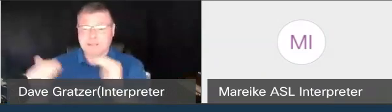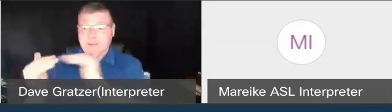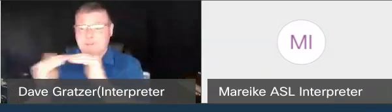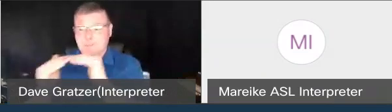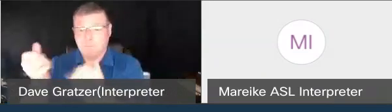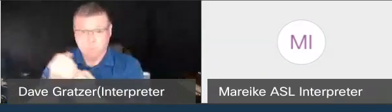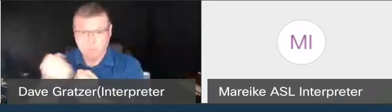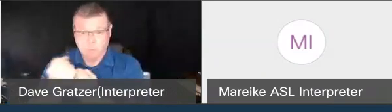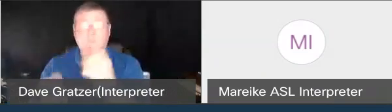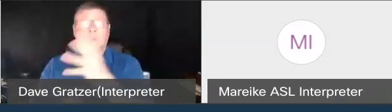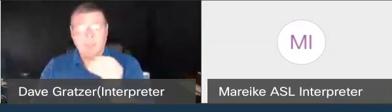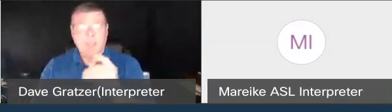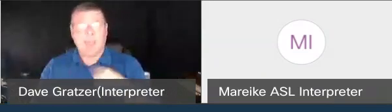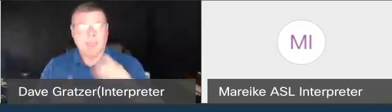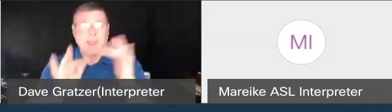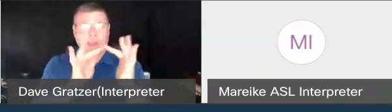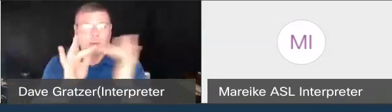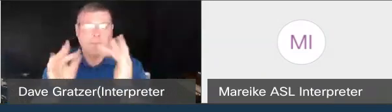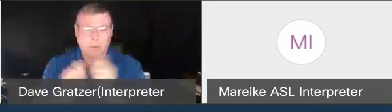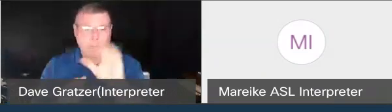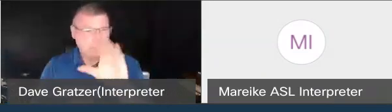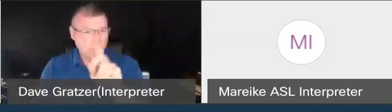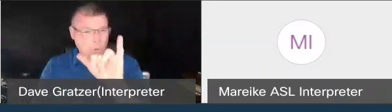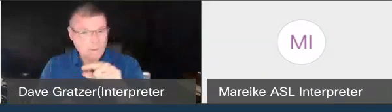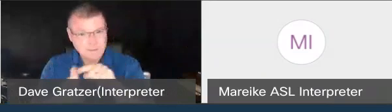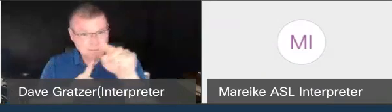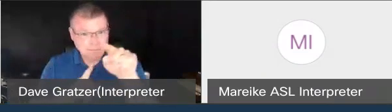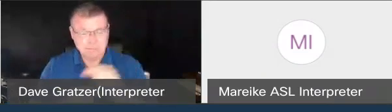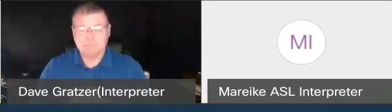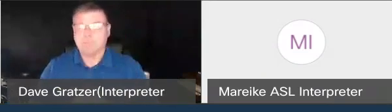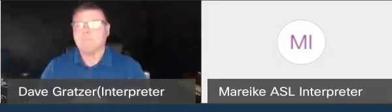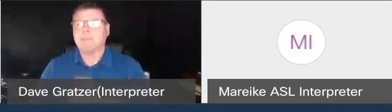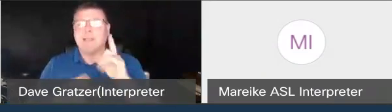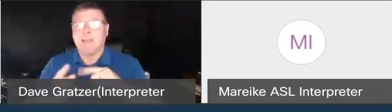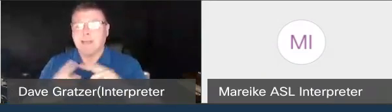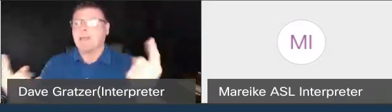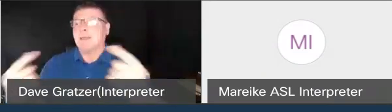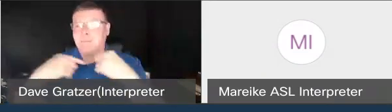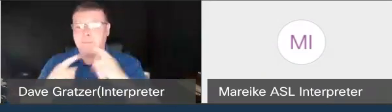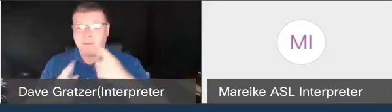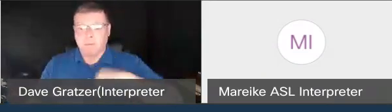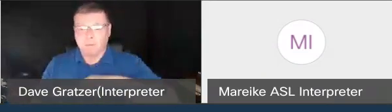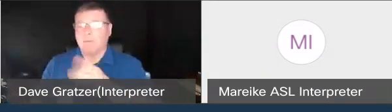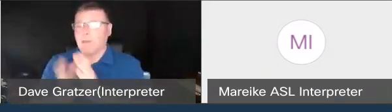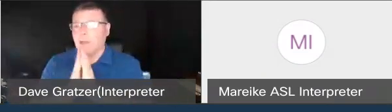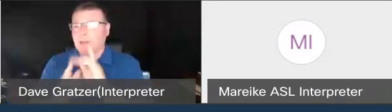and going out and doing outreach with Kody especially. And then coming back to us and asking about different programs we have available,